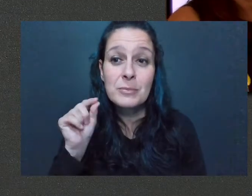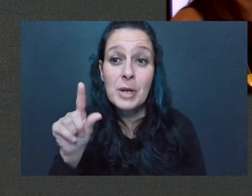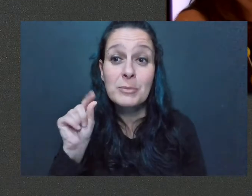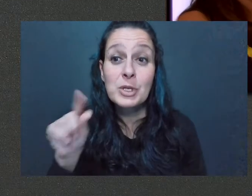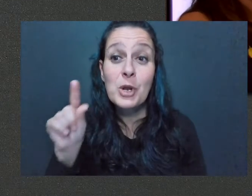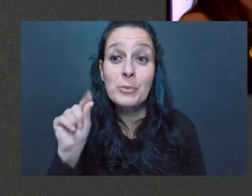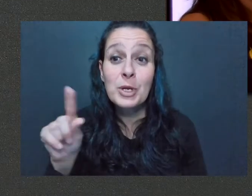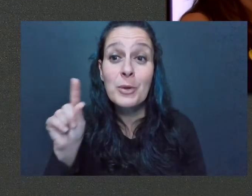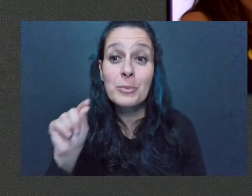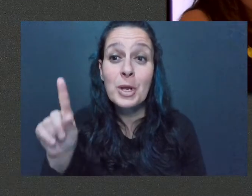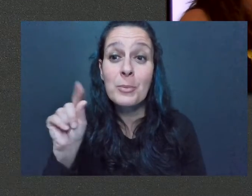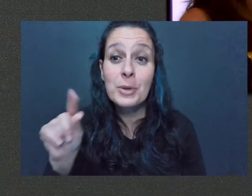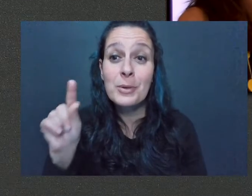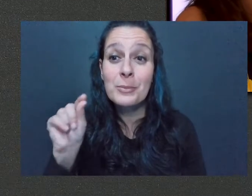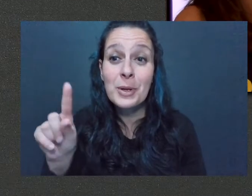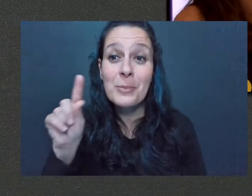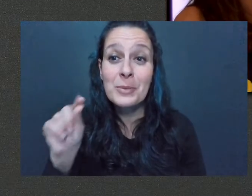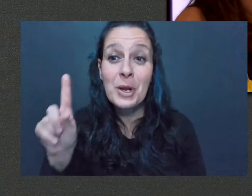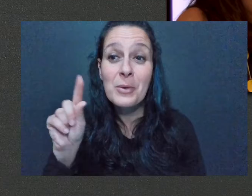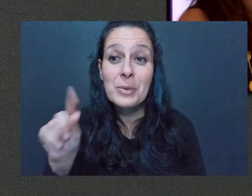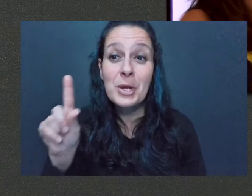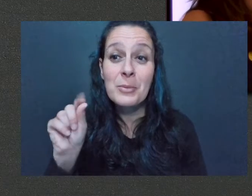[sparrow chirping]